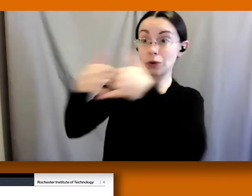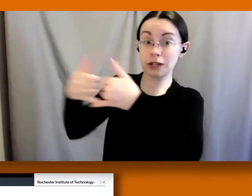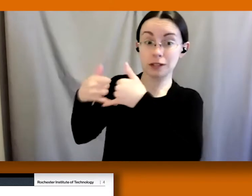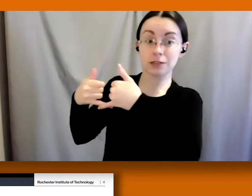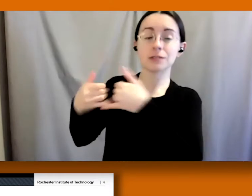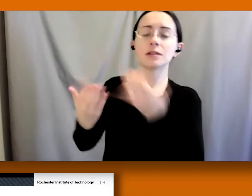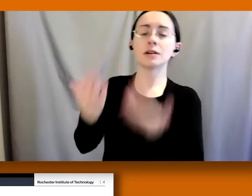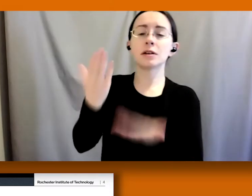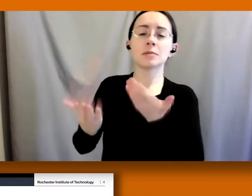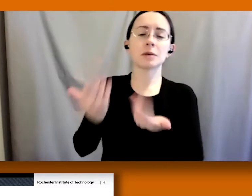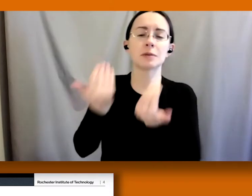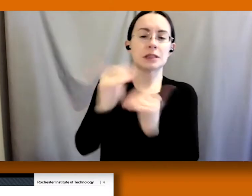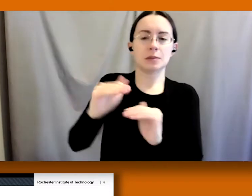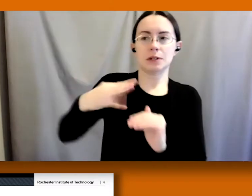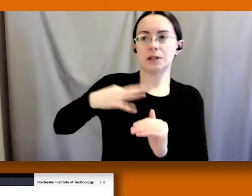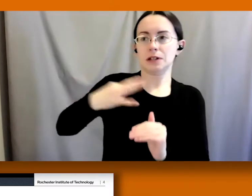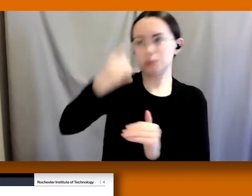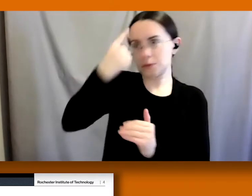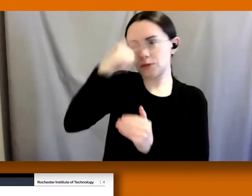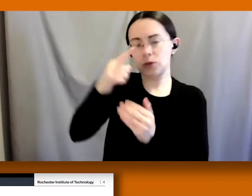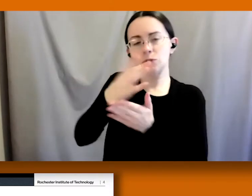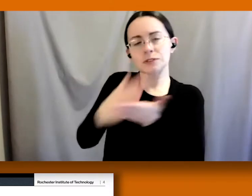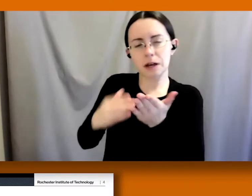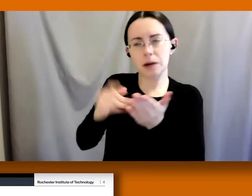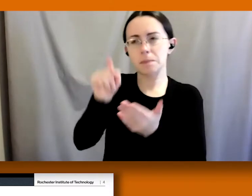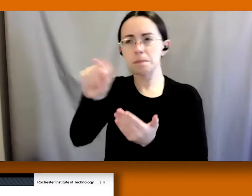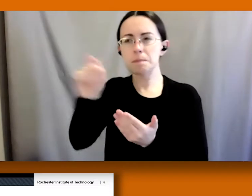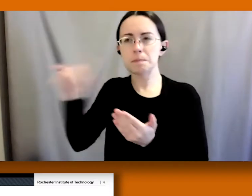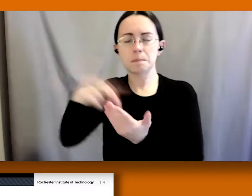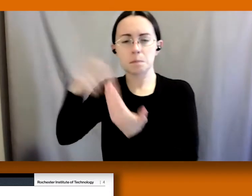as they might try to, um, foster younger PI's